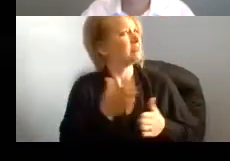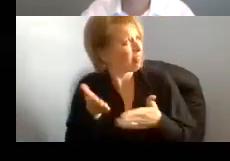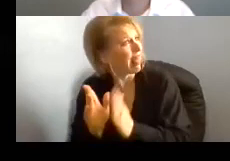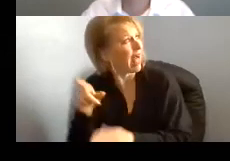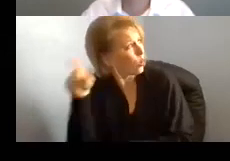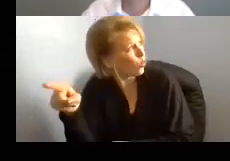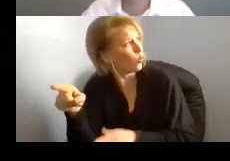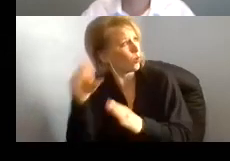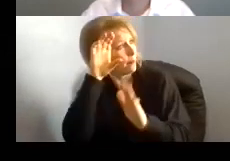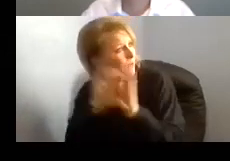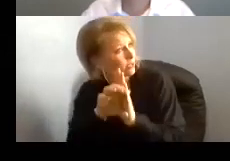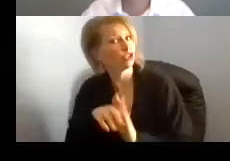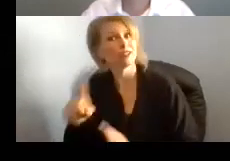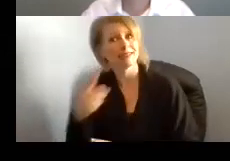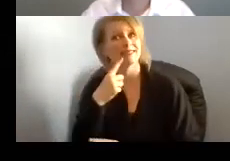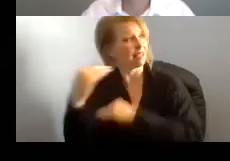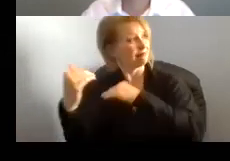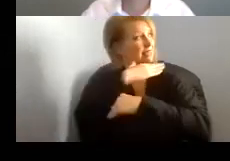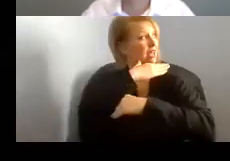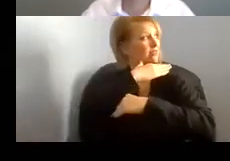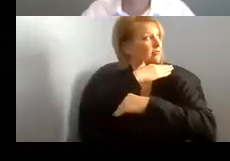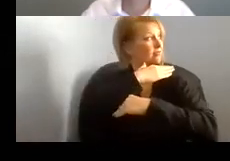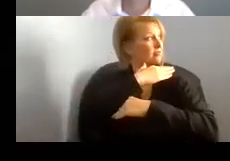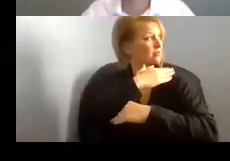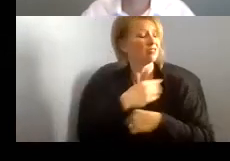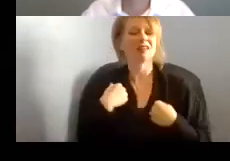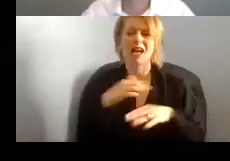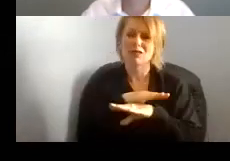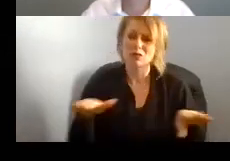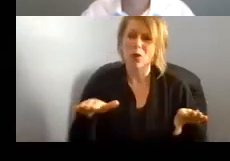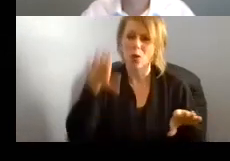He said he’s going to send me a copy. I don’t have any pictures of myself.